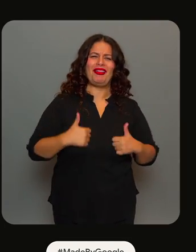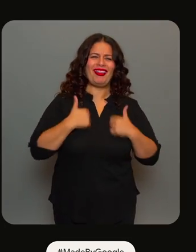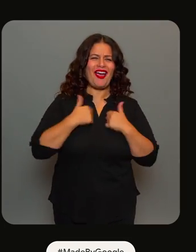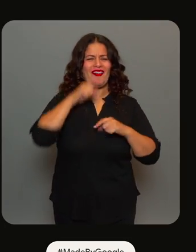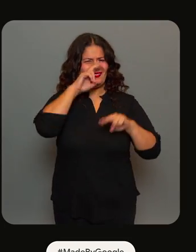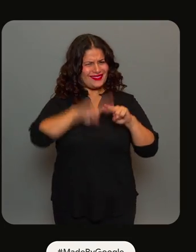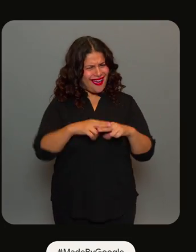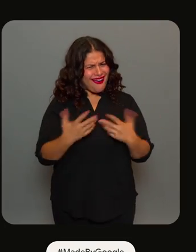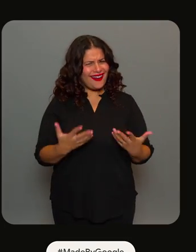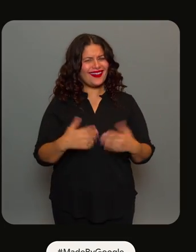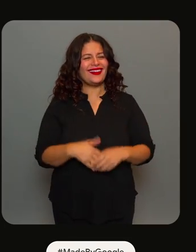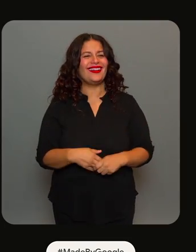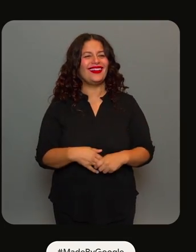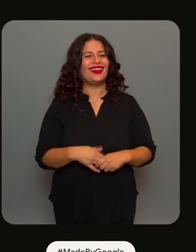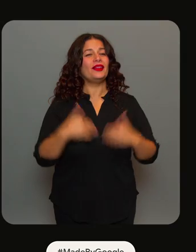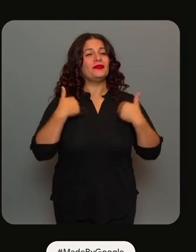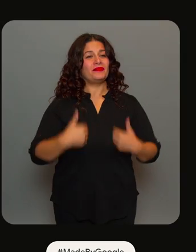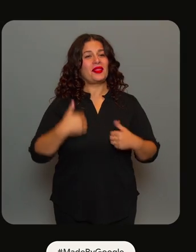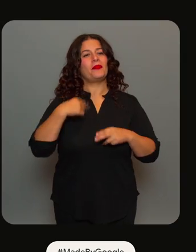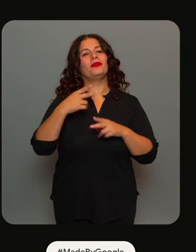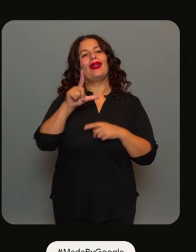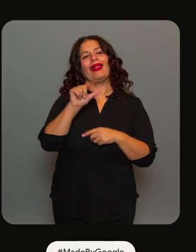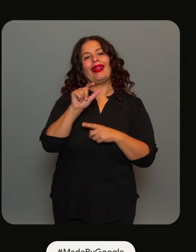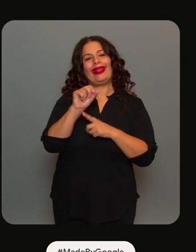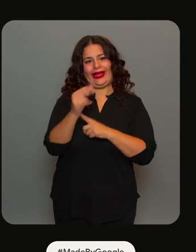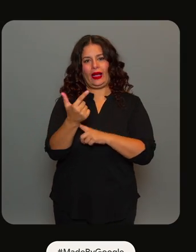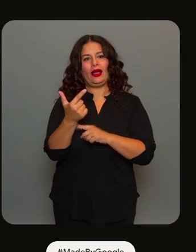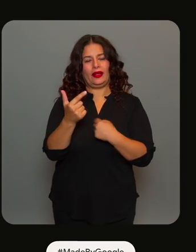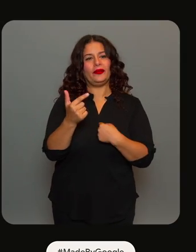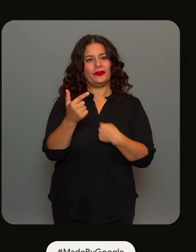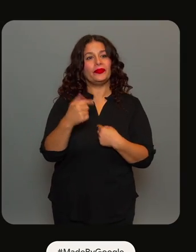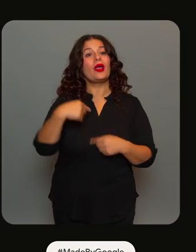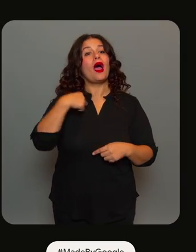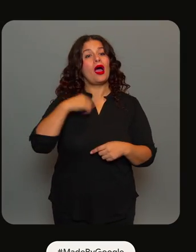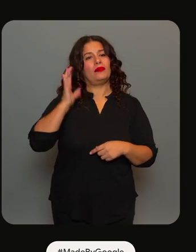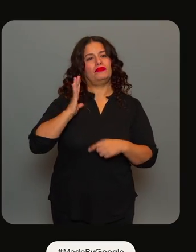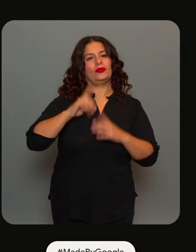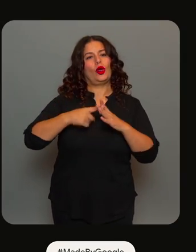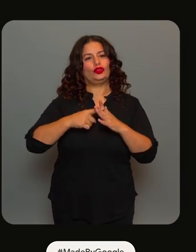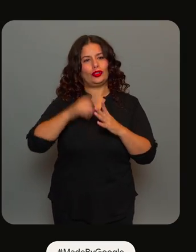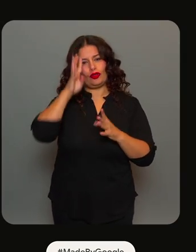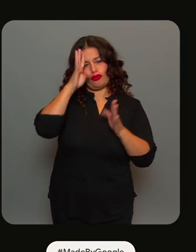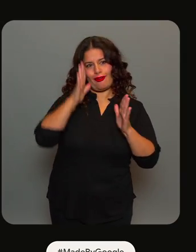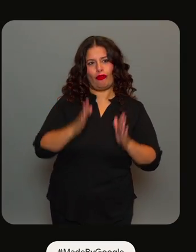I'm Lingeng Wong. I'm one of the original creators of Guided Frame.